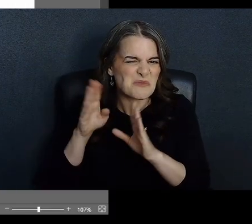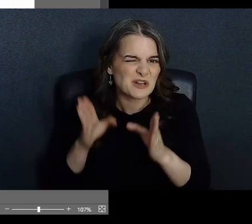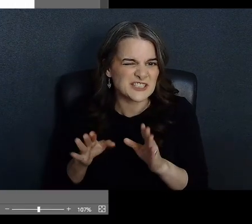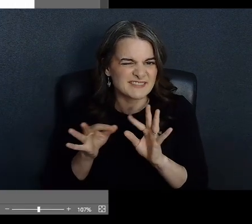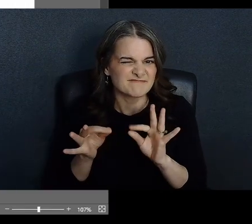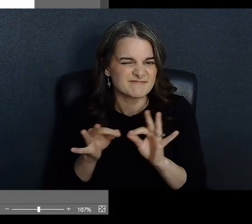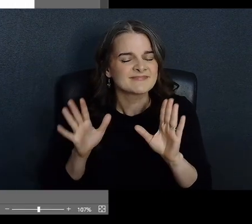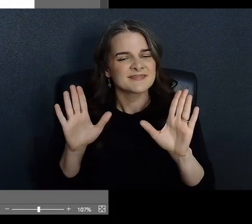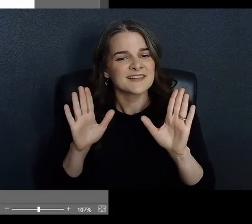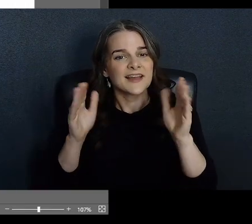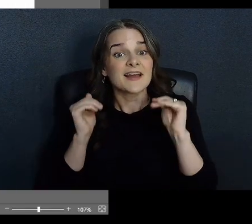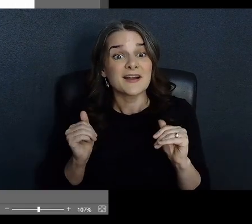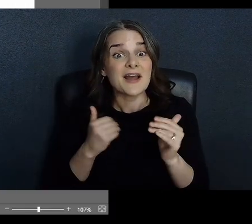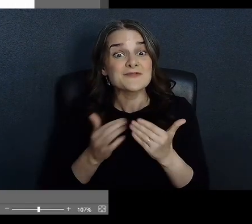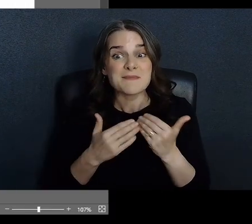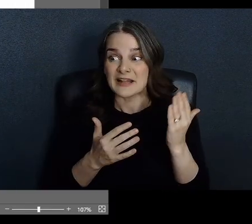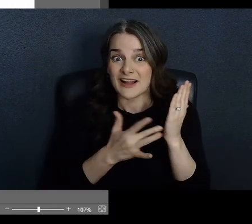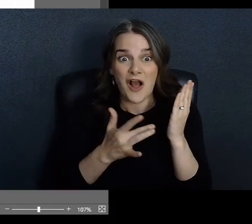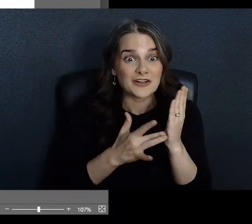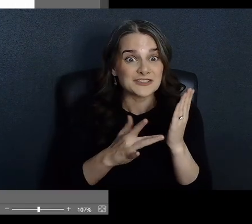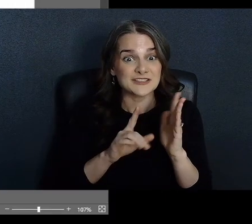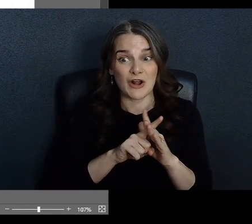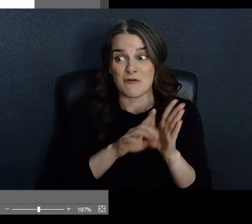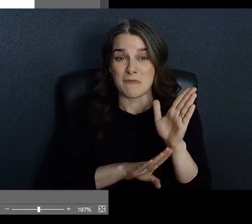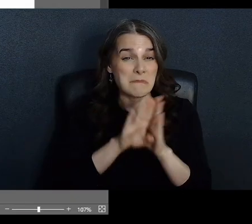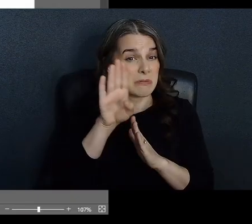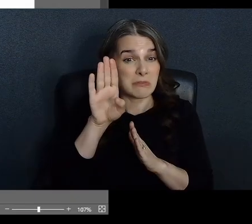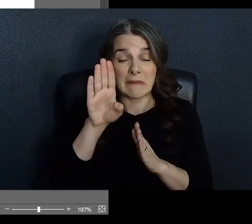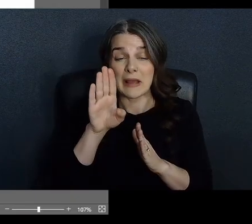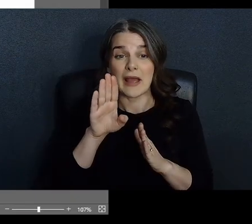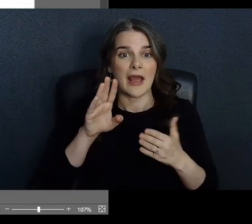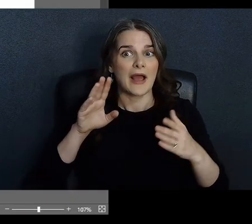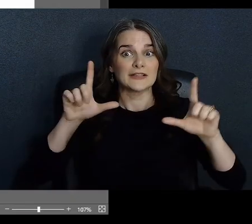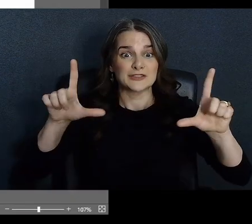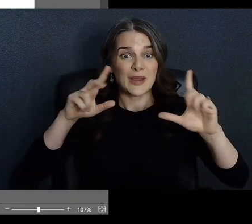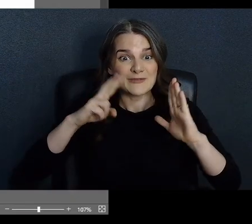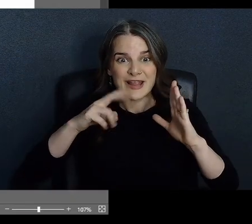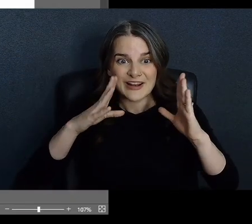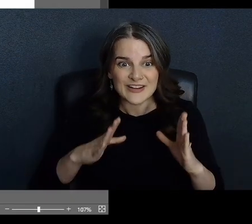So I was using screen readers and screen magnification software in order for me to access the information